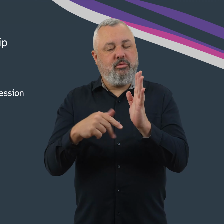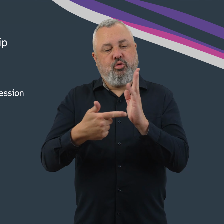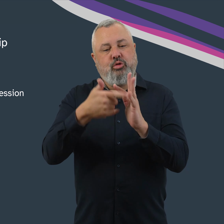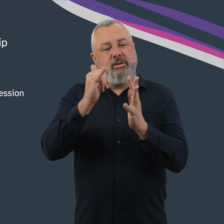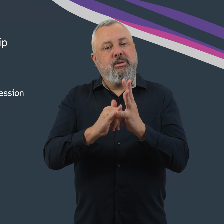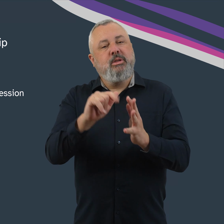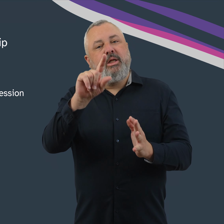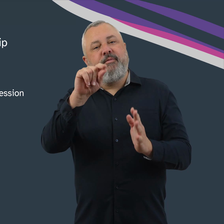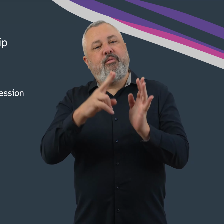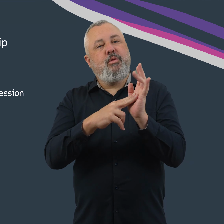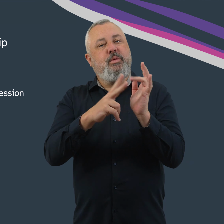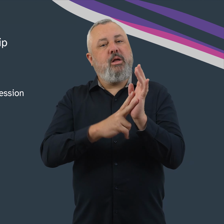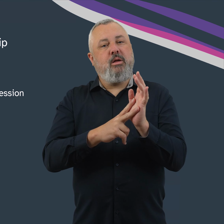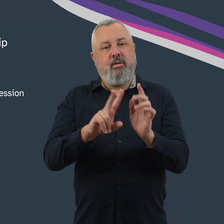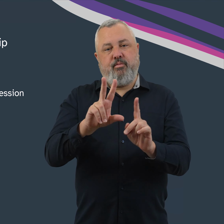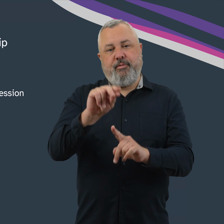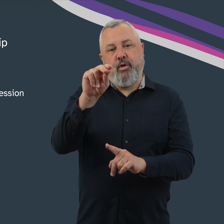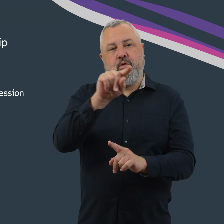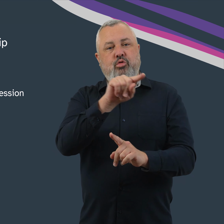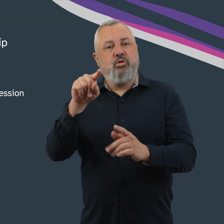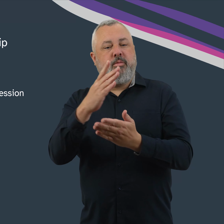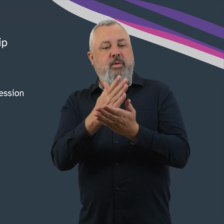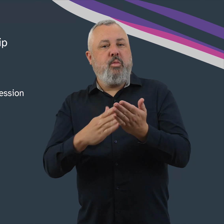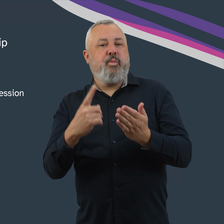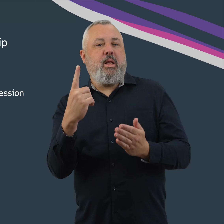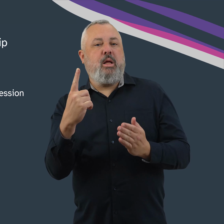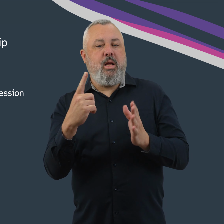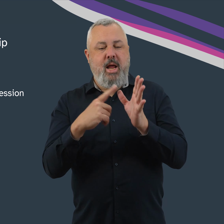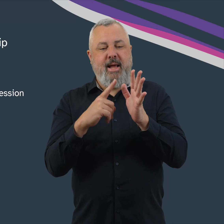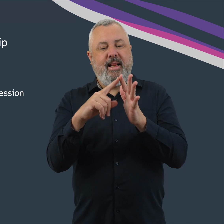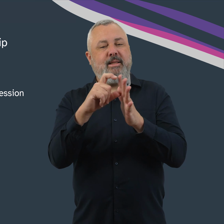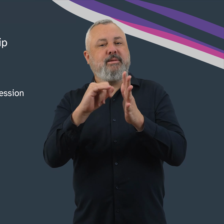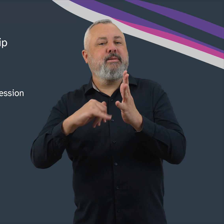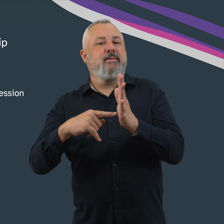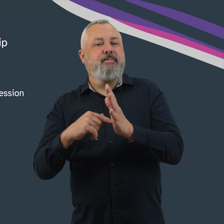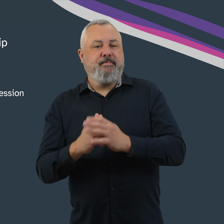Tuesday 11th November between 12.00pm – 1.30pm AEDT